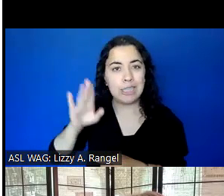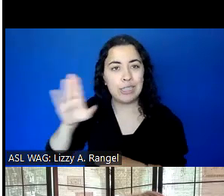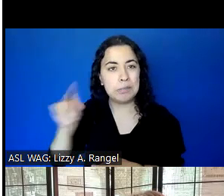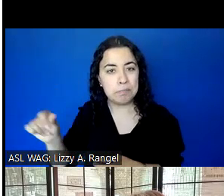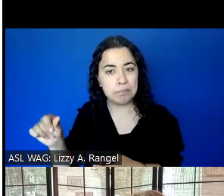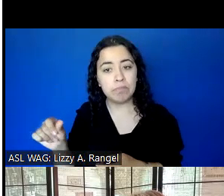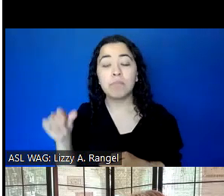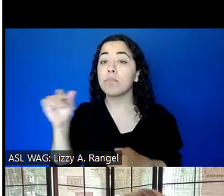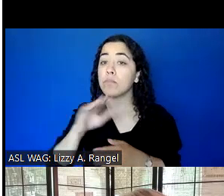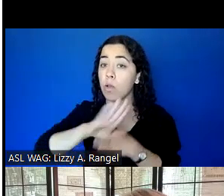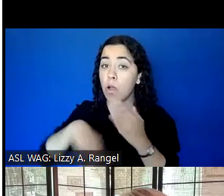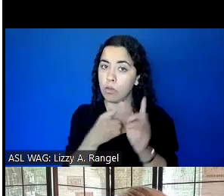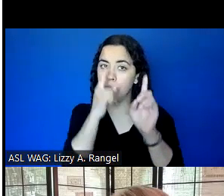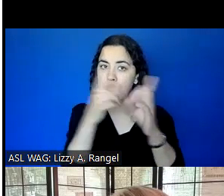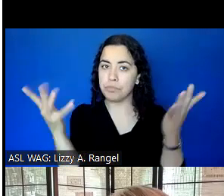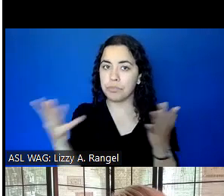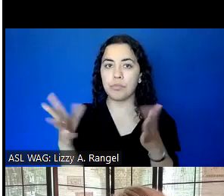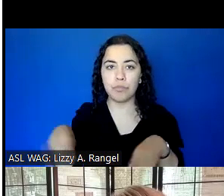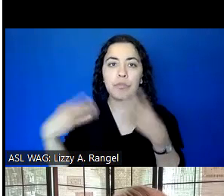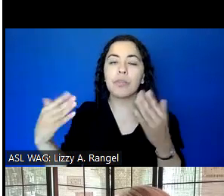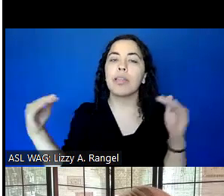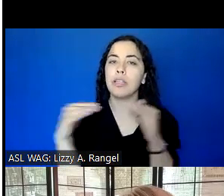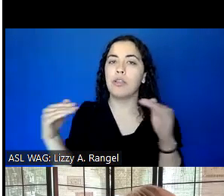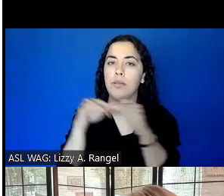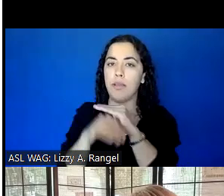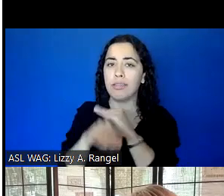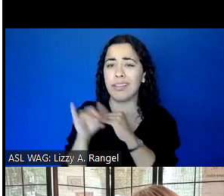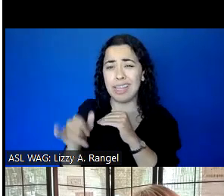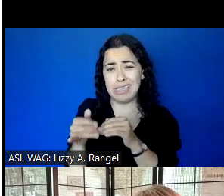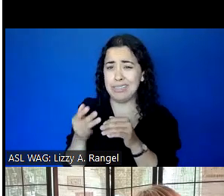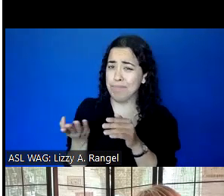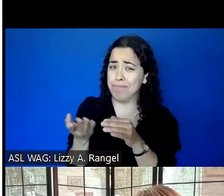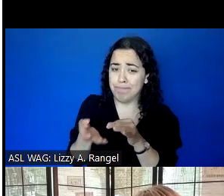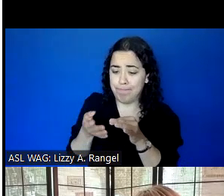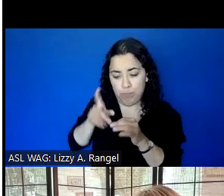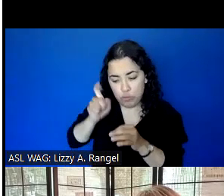every disability can be seen. There's dizziness. There's cognitive abilities. There's brain